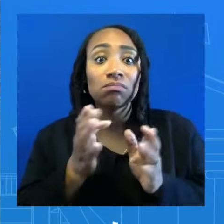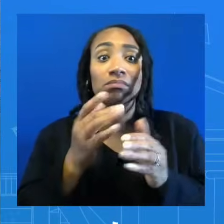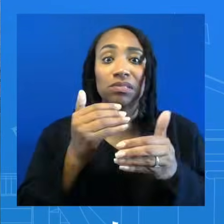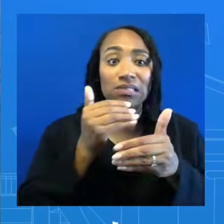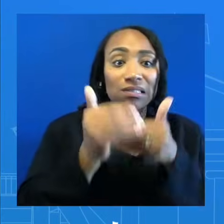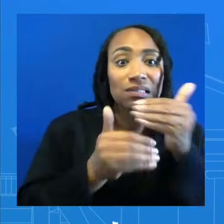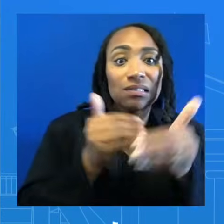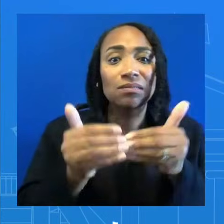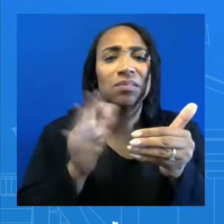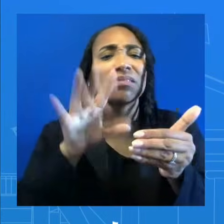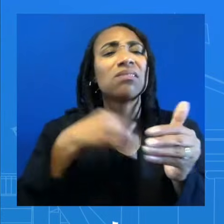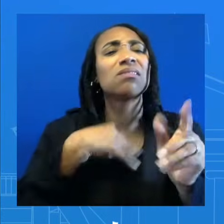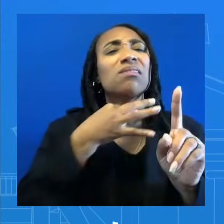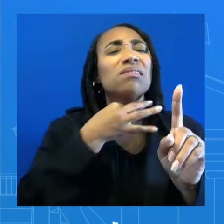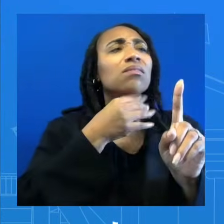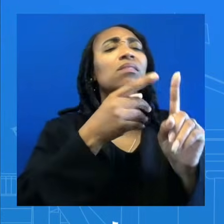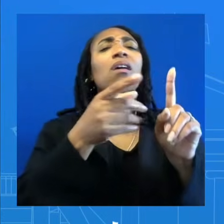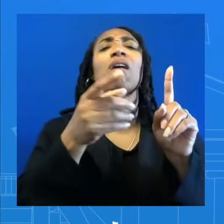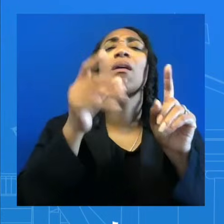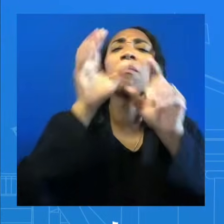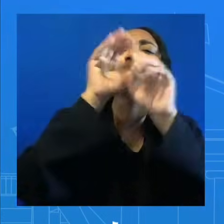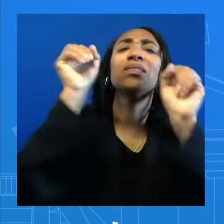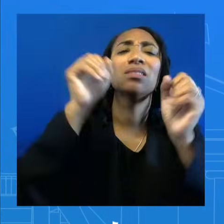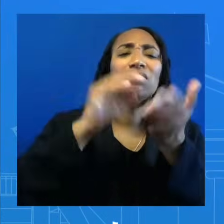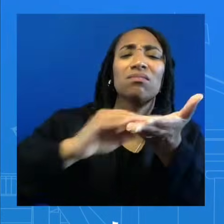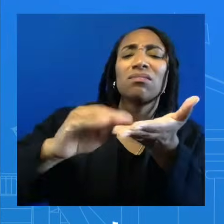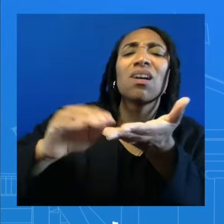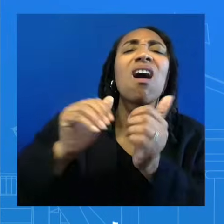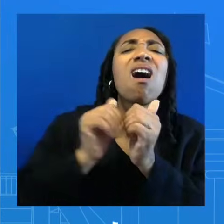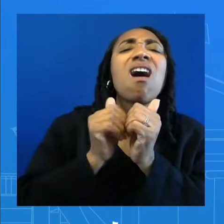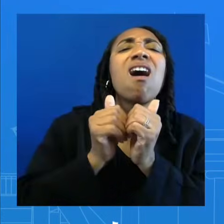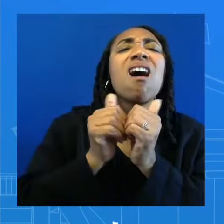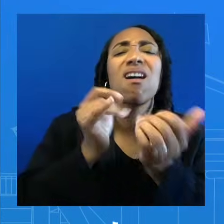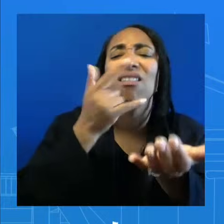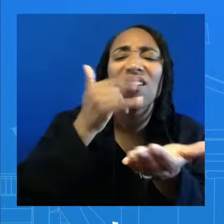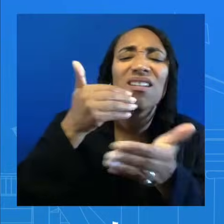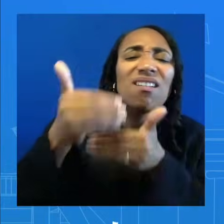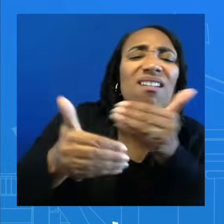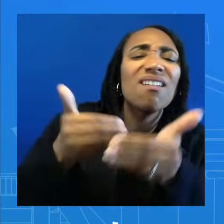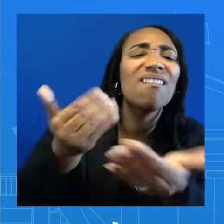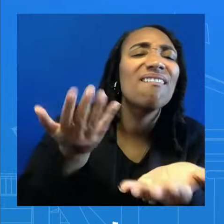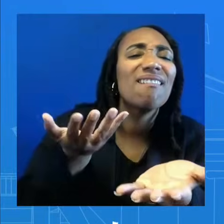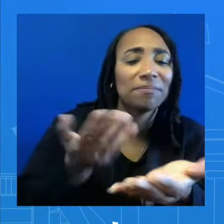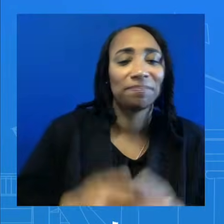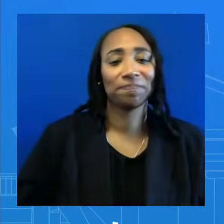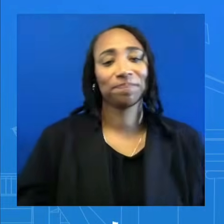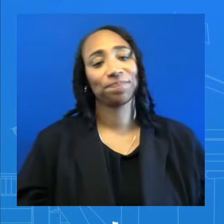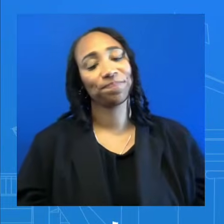Ms. Jean-Pierre: So, I think we've gone back and forth on -- on how he made that decision. The president obviously -- as I -- as I said,